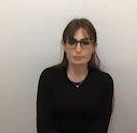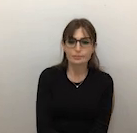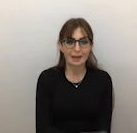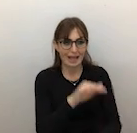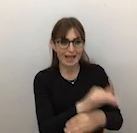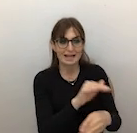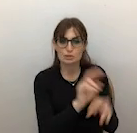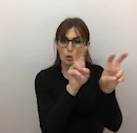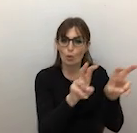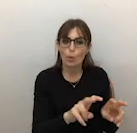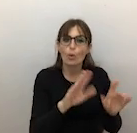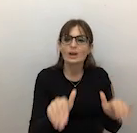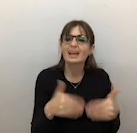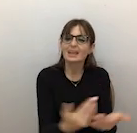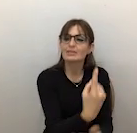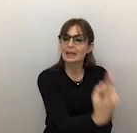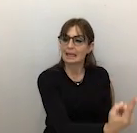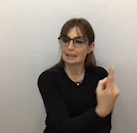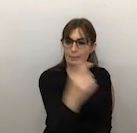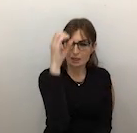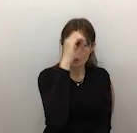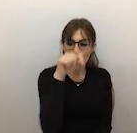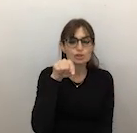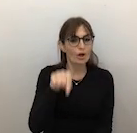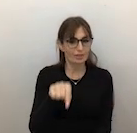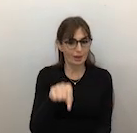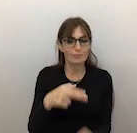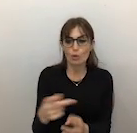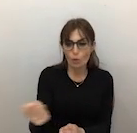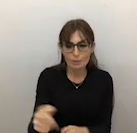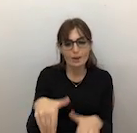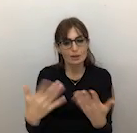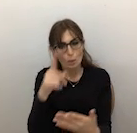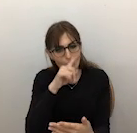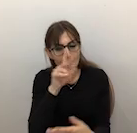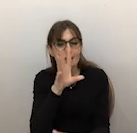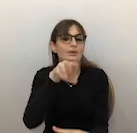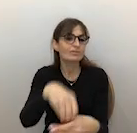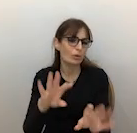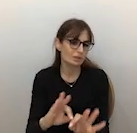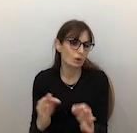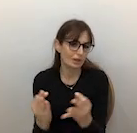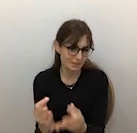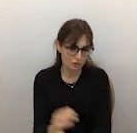An external audit provides an independent opinion on these matters for the members or shareholders of the organisation.